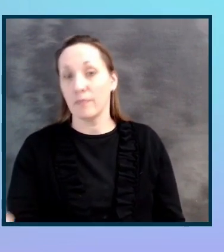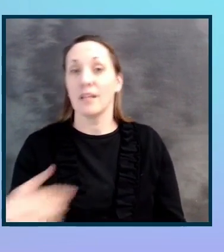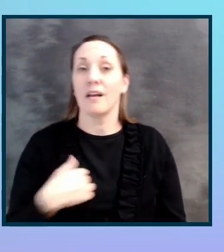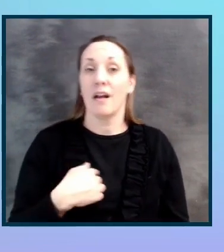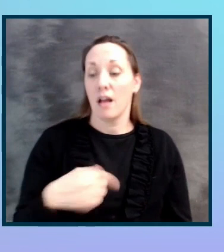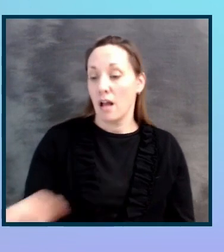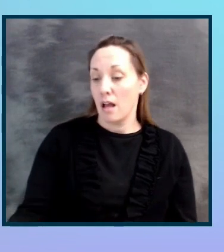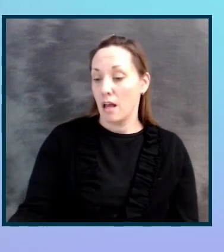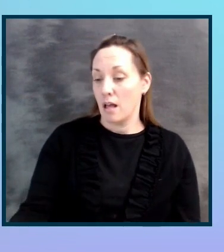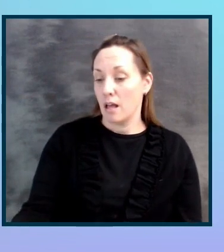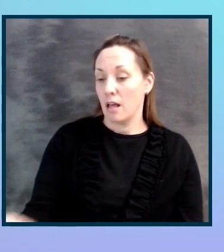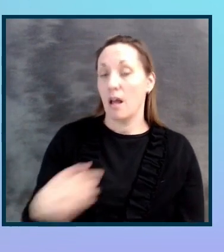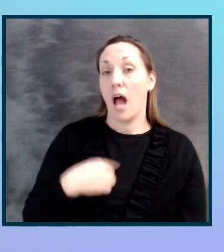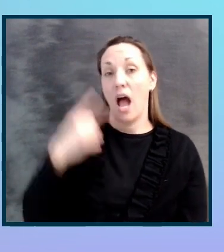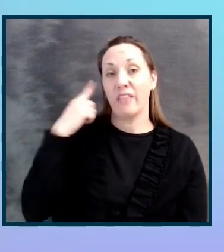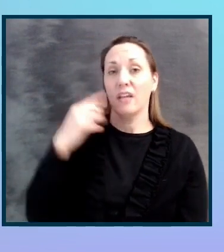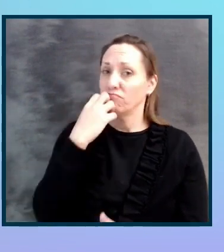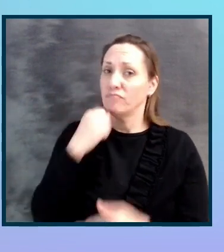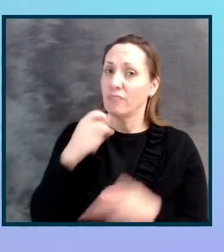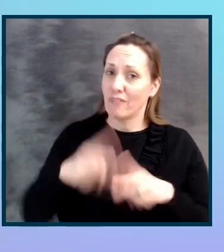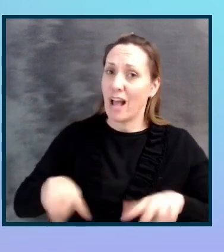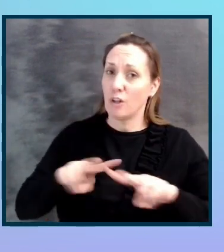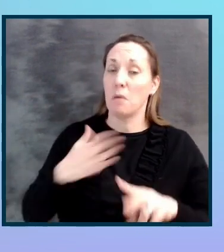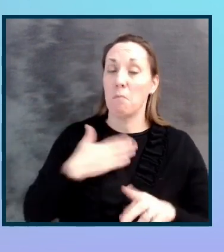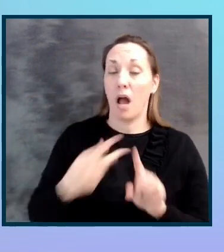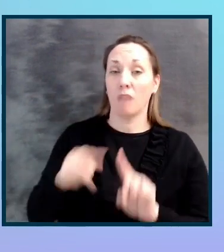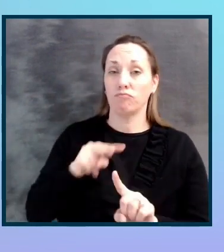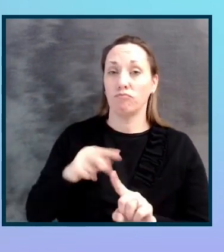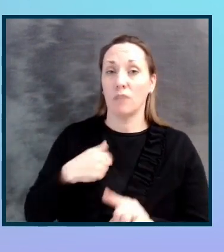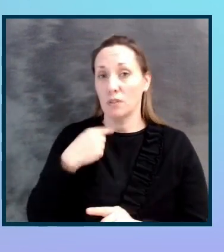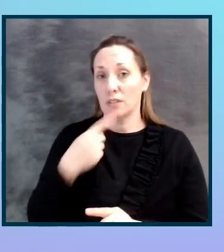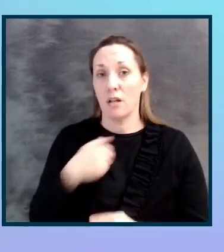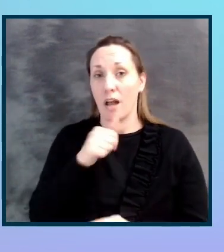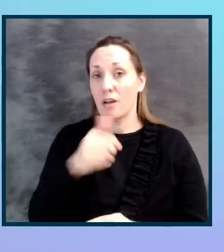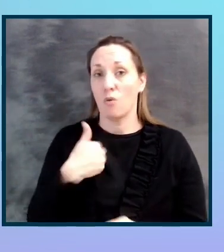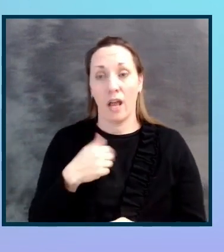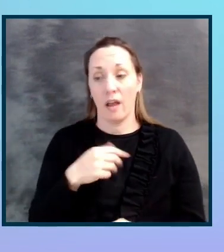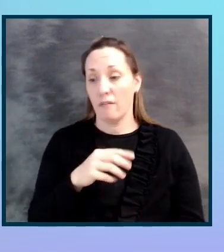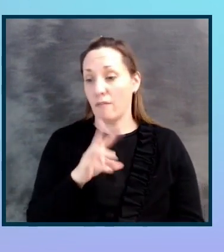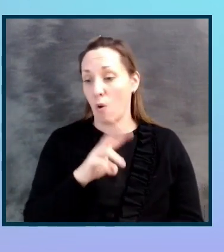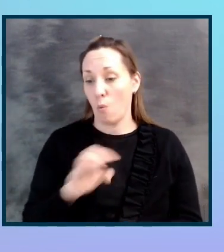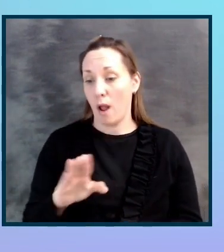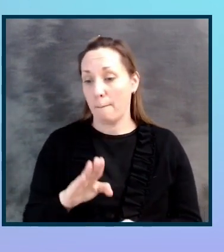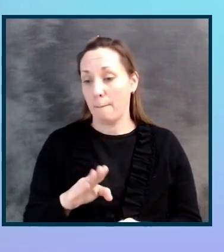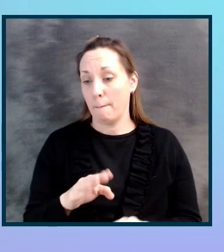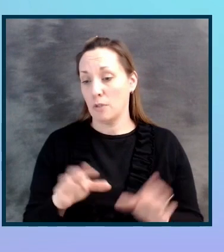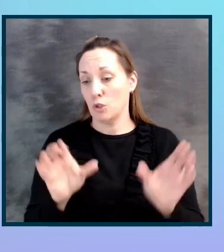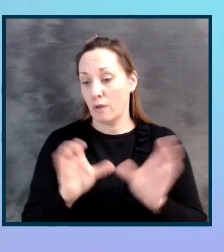So here's my take on it, right? I'll tell you right now. I don't have a web certification, I do have a CPAC,